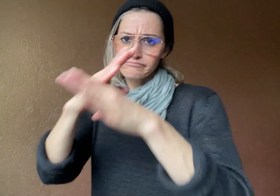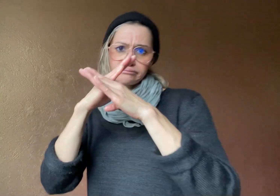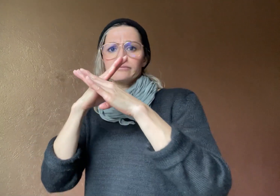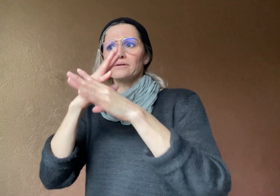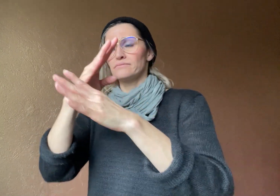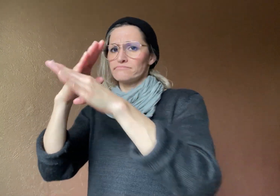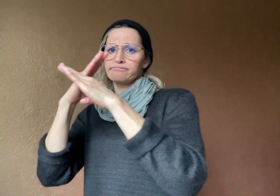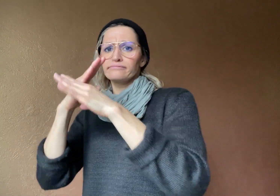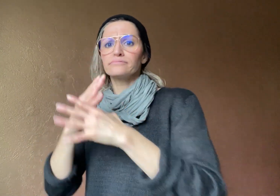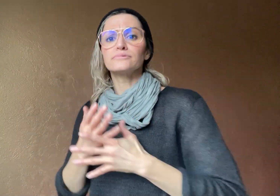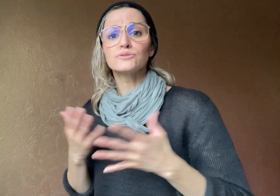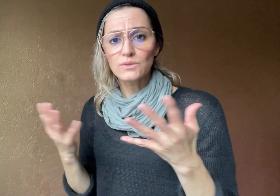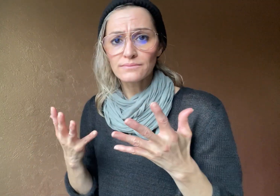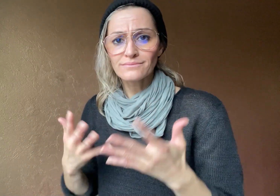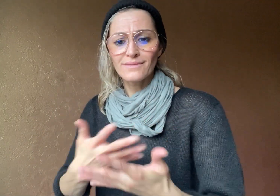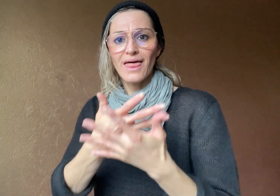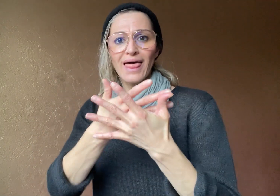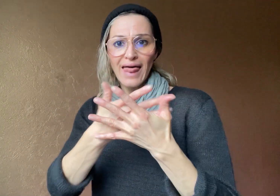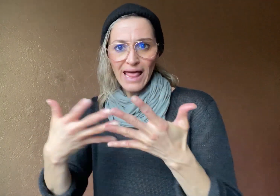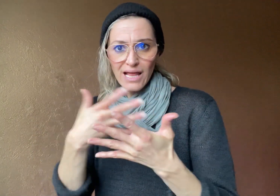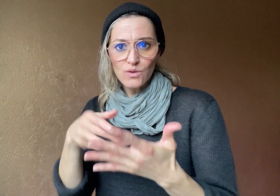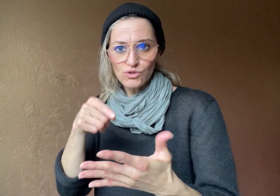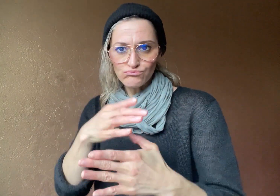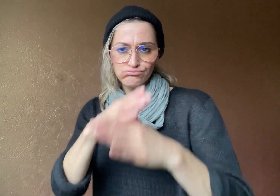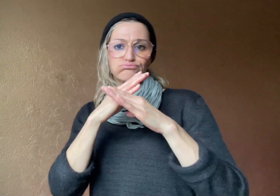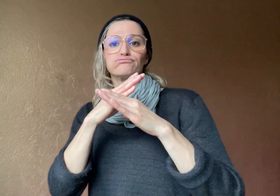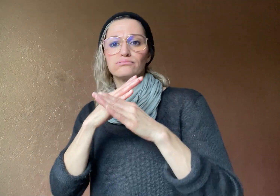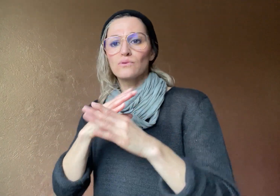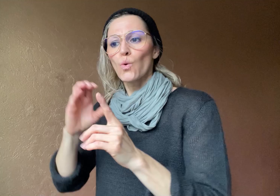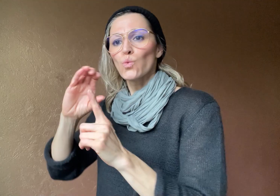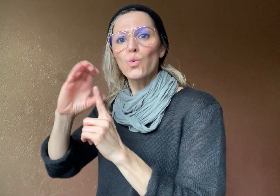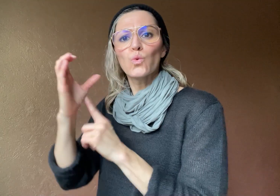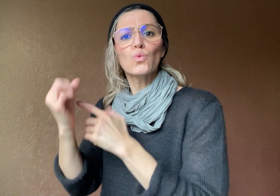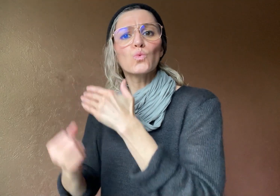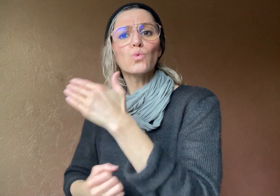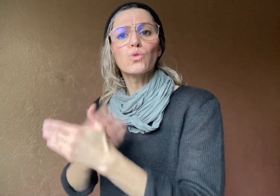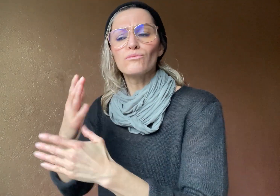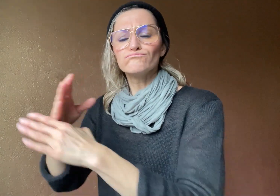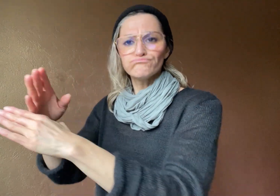barriers when accessing healthcare,